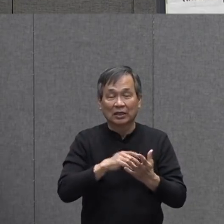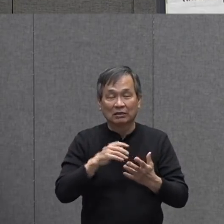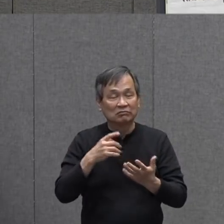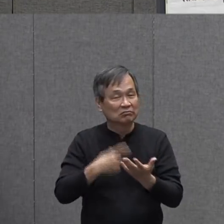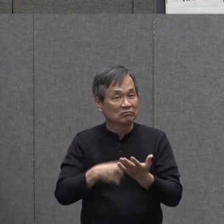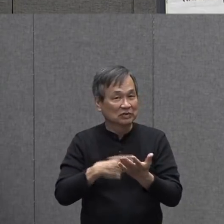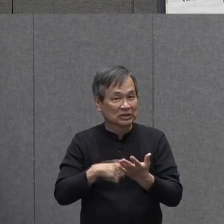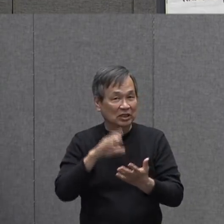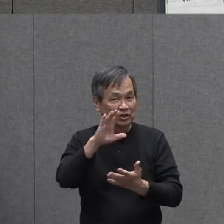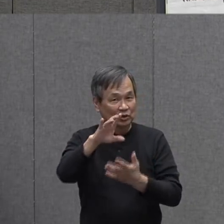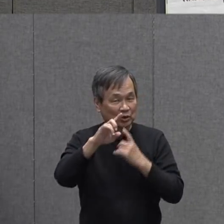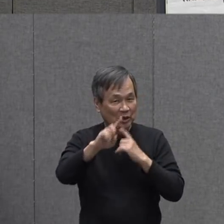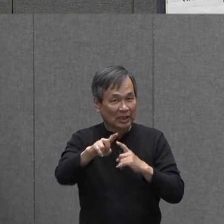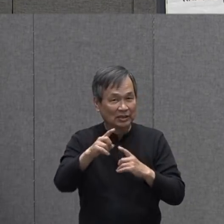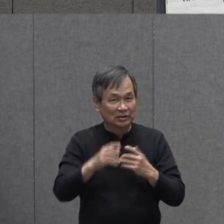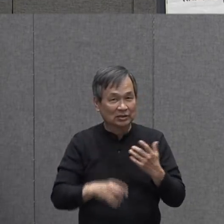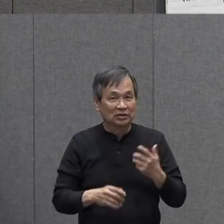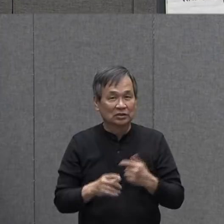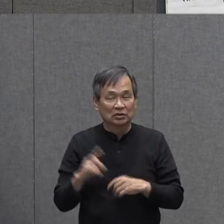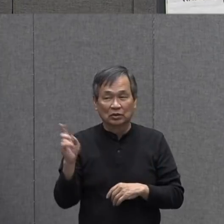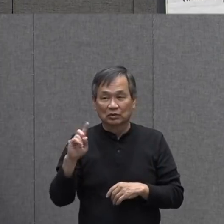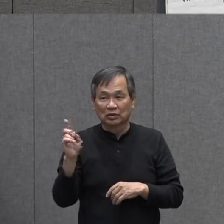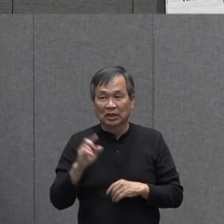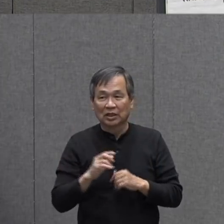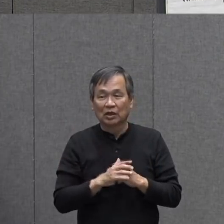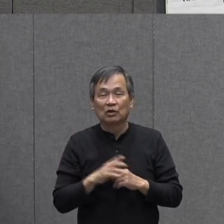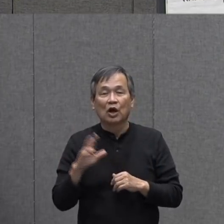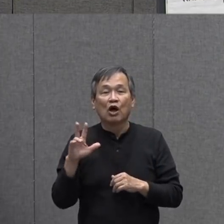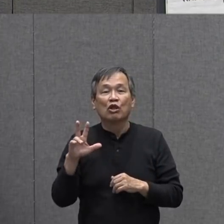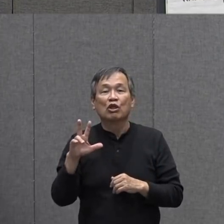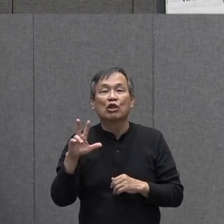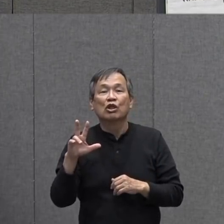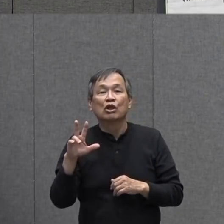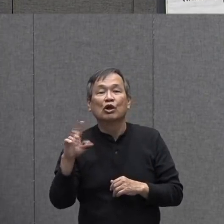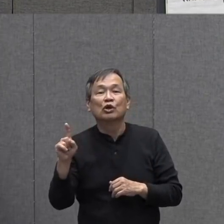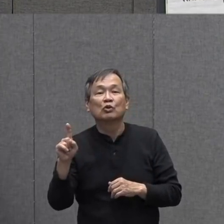So about where would 31 be on my number line?